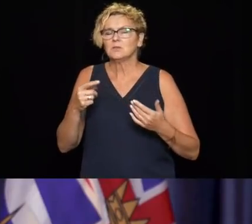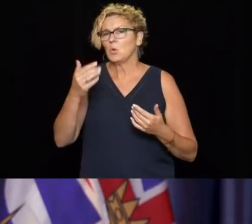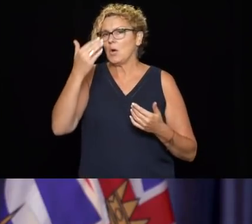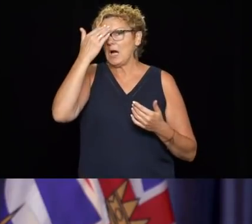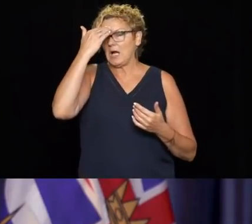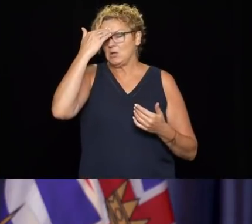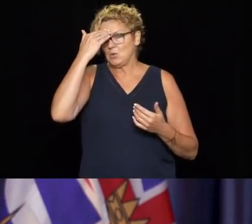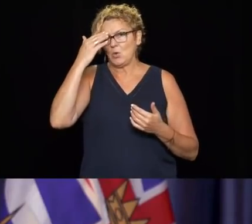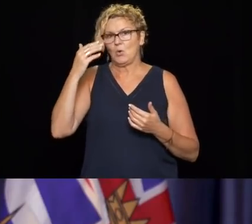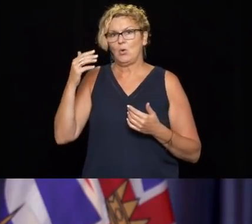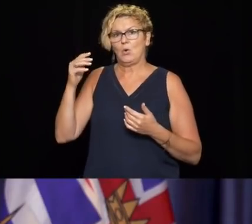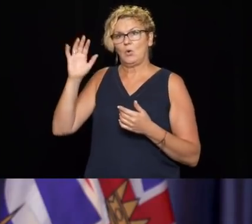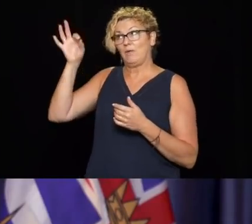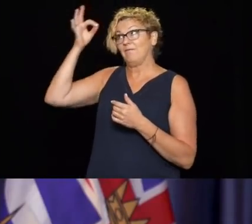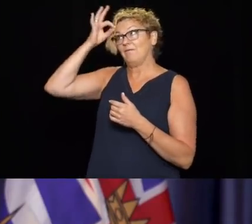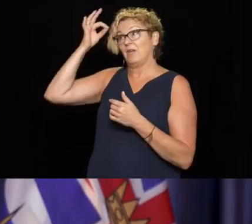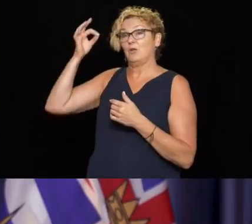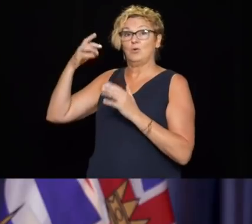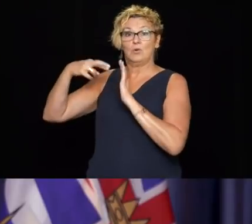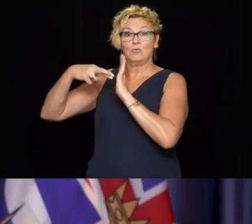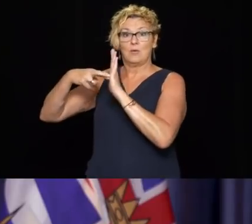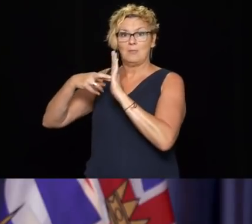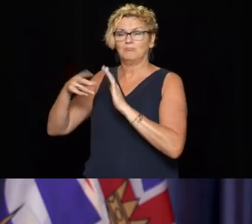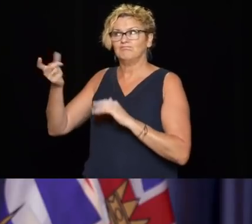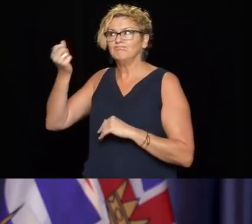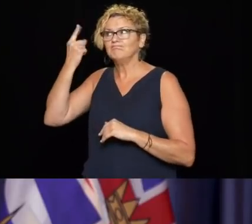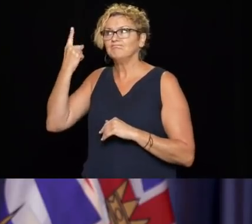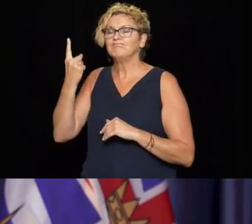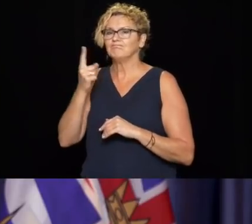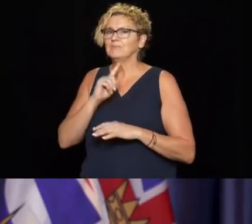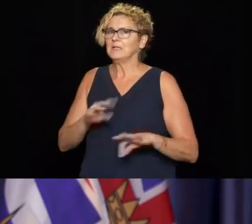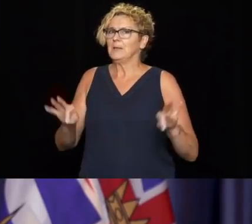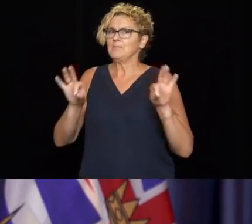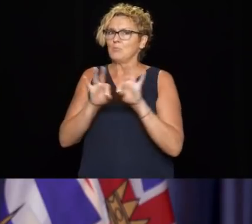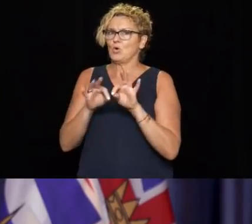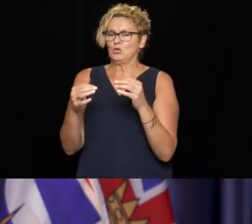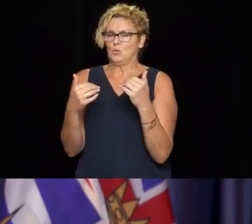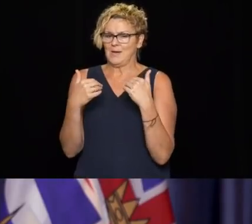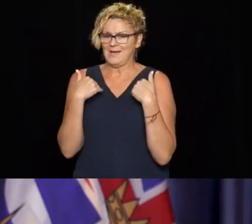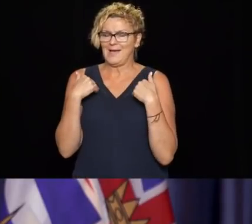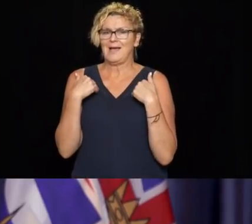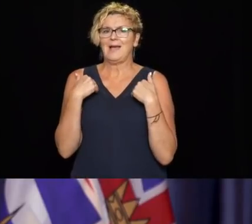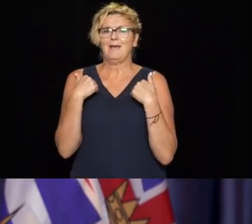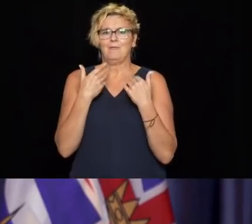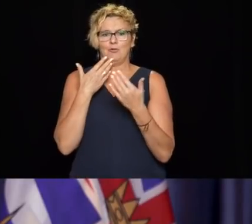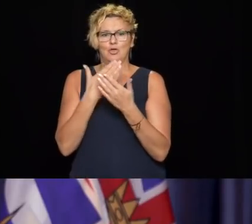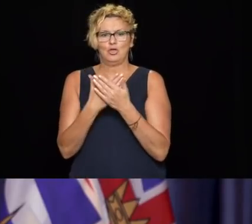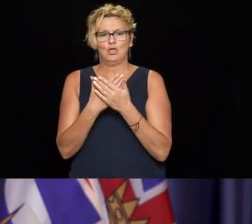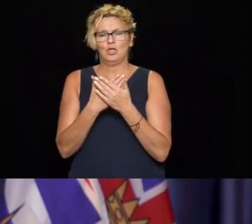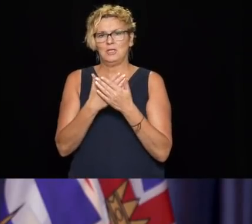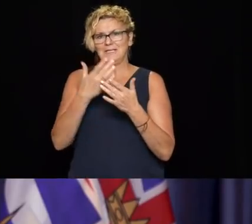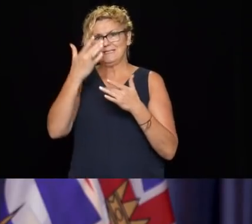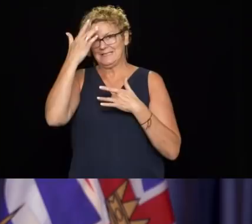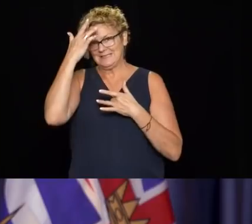discussions on a weekly basis and I am confident that she understands fully the importance of getting this program launched